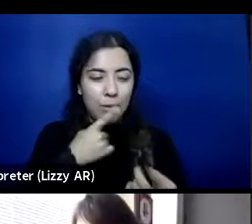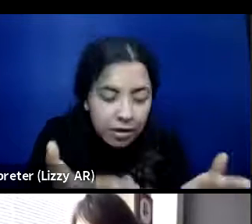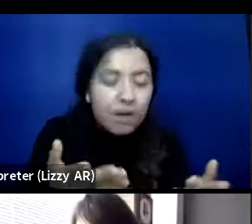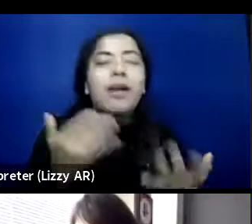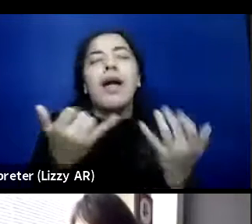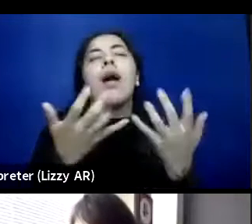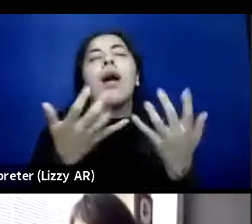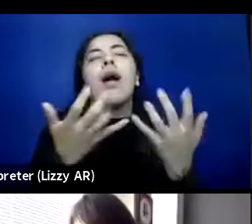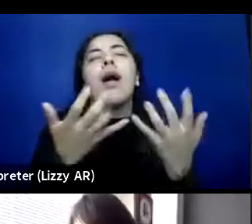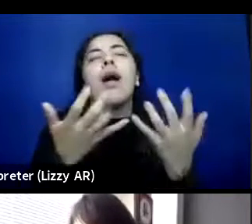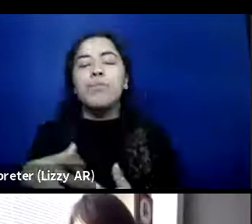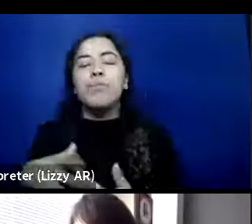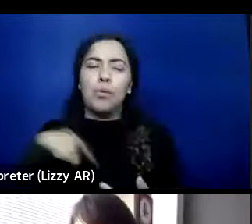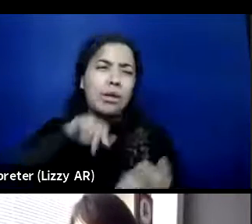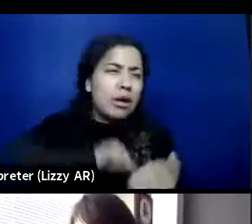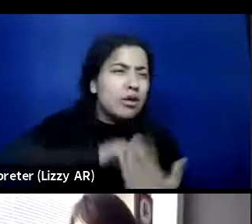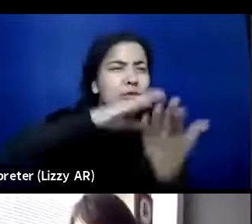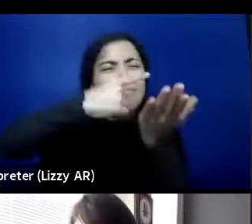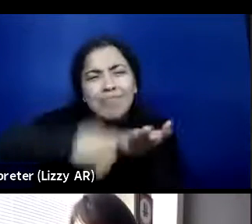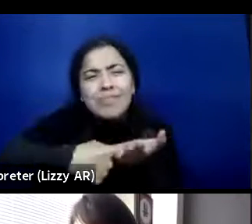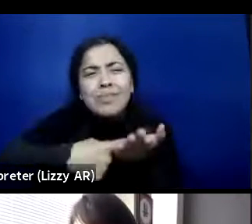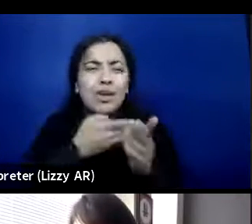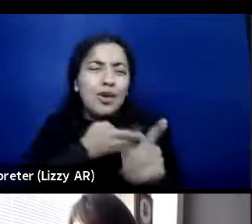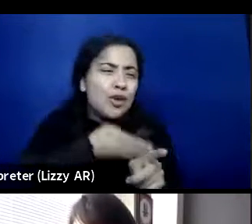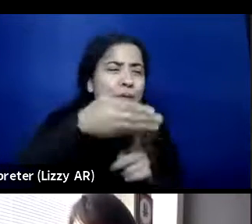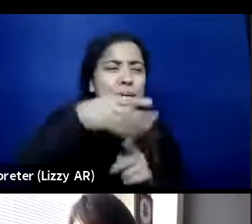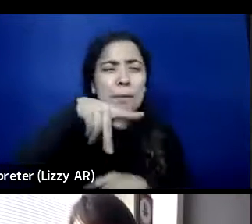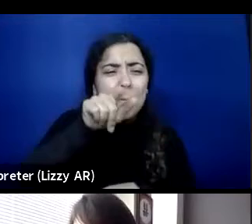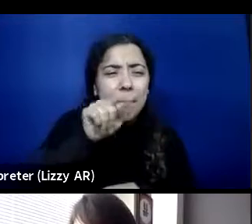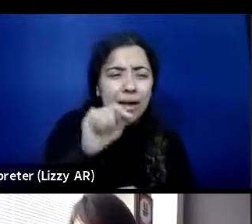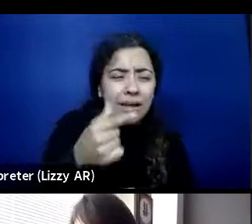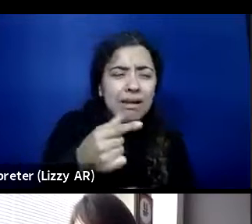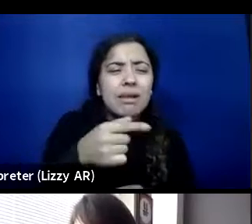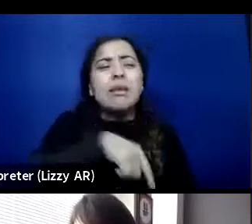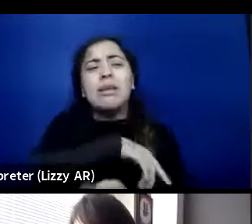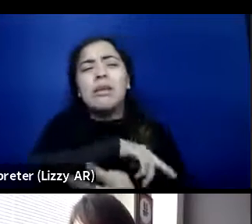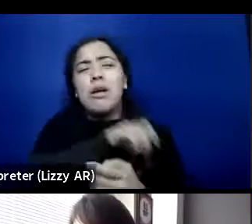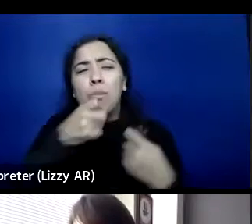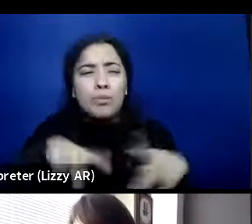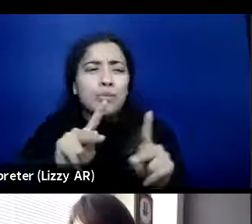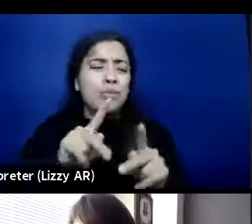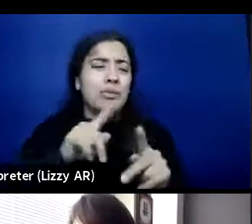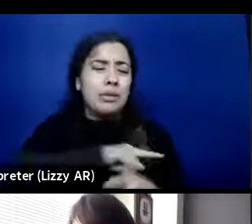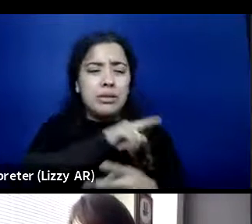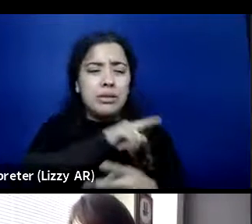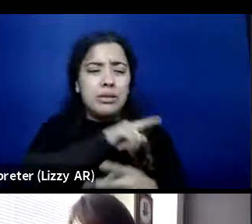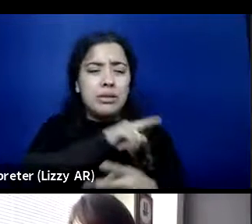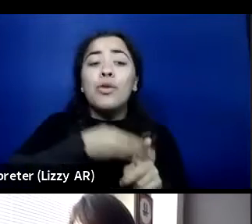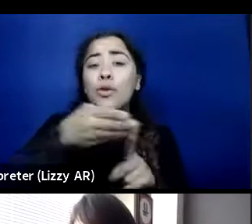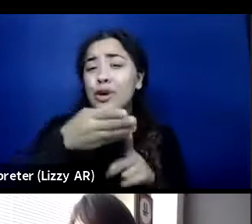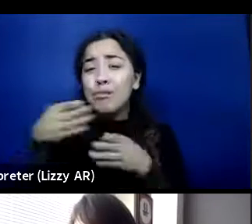We addressed our self-ID programs, saw a huge increase in people feeling comfortable, raising their hand and saying, "I count,